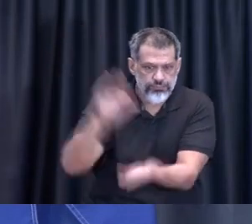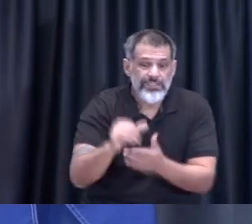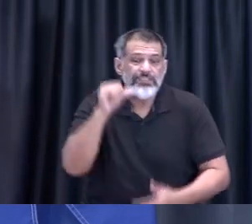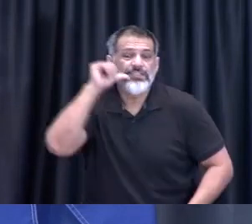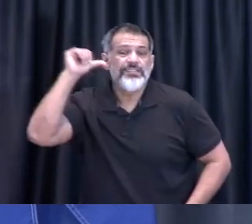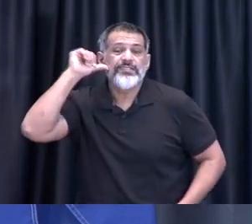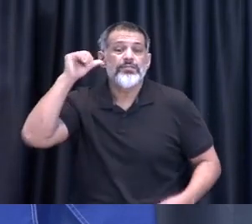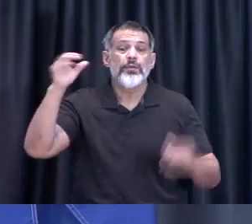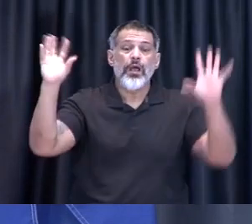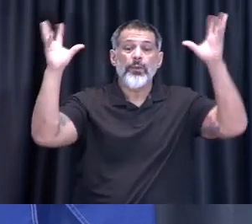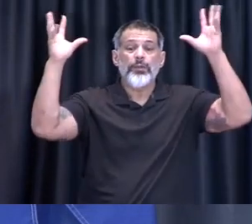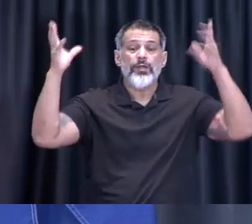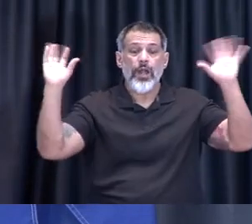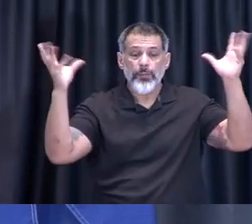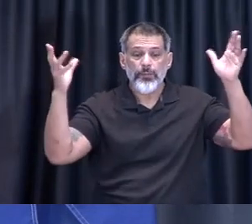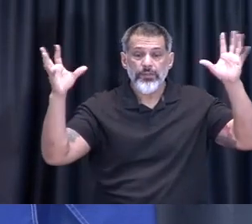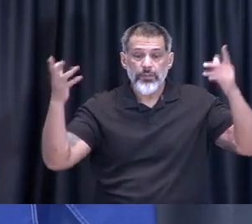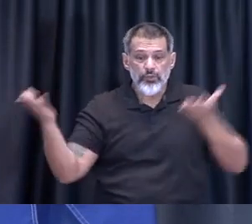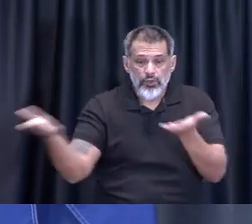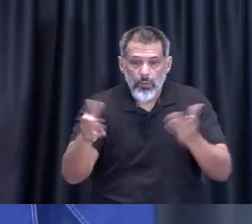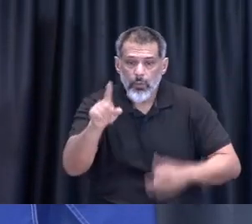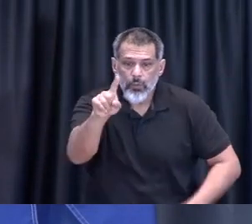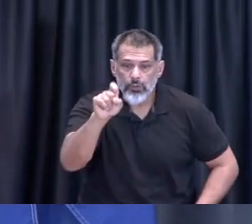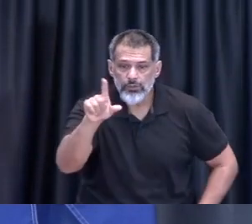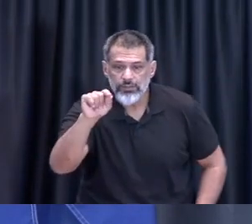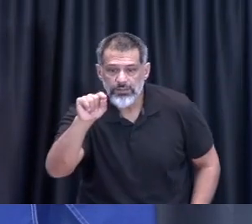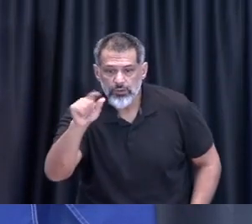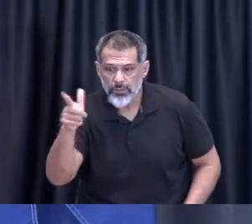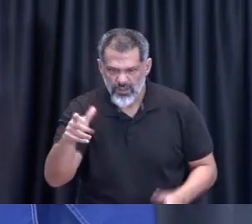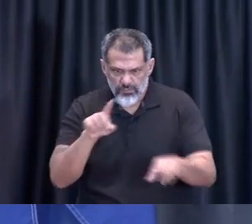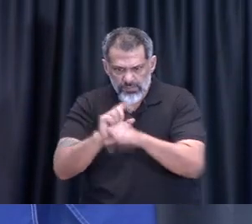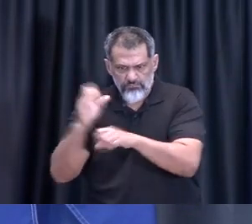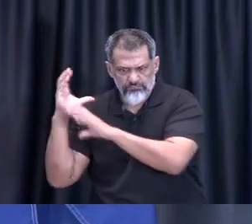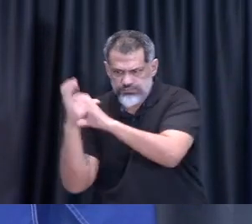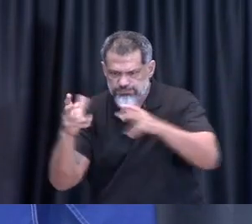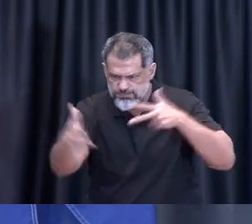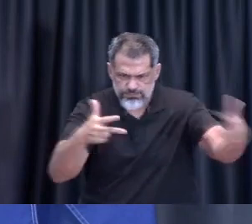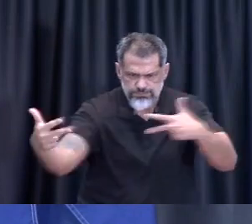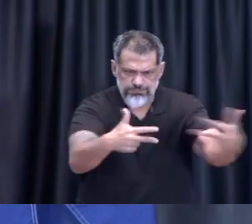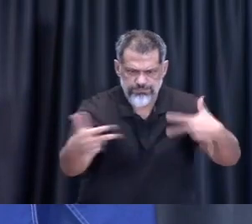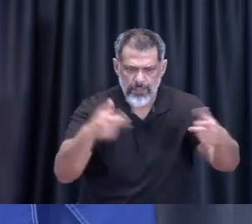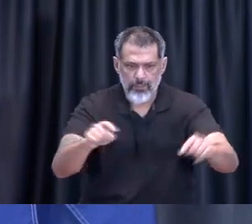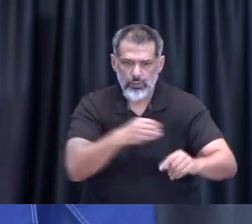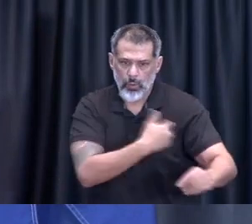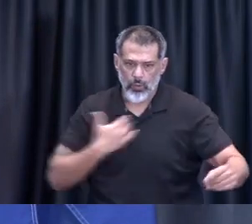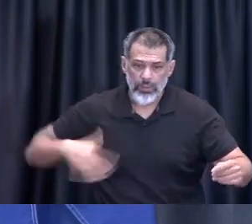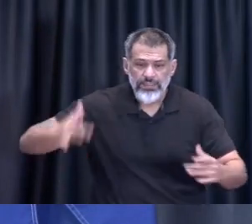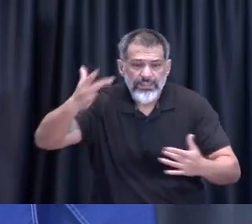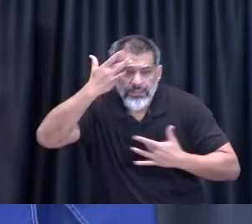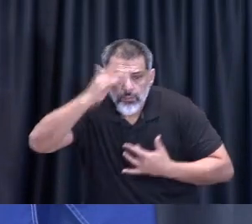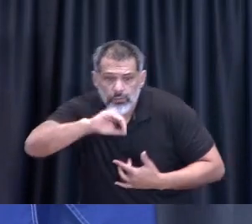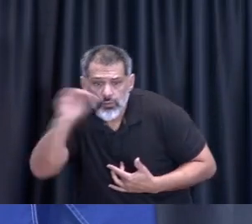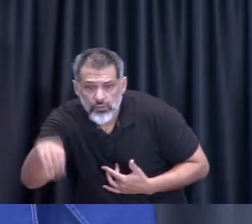operated with 120 ambulances on the road and an unplanned absence rate of 7.8 per cent.